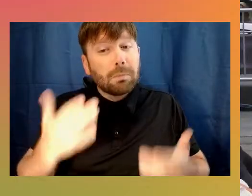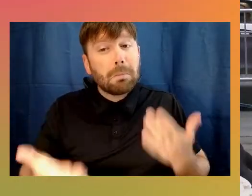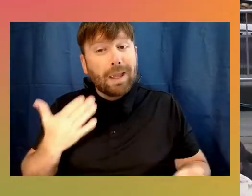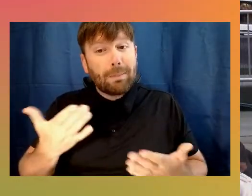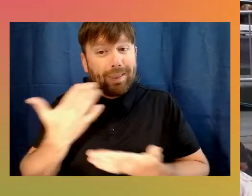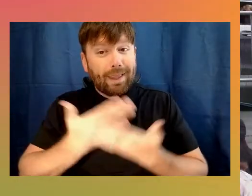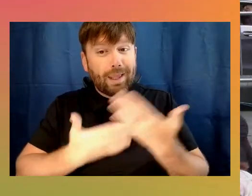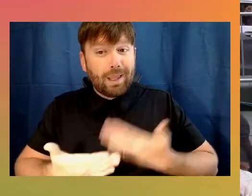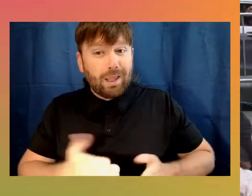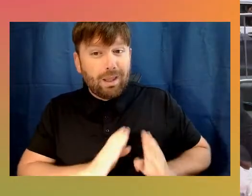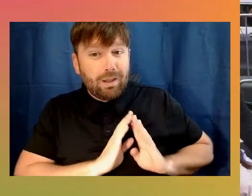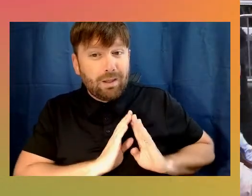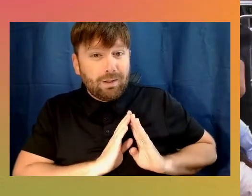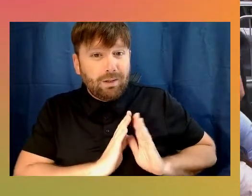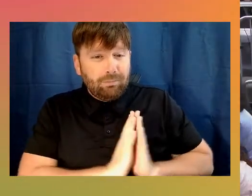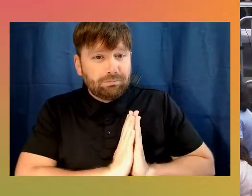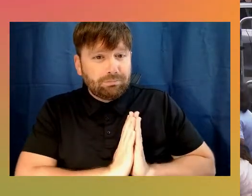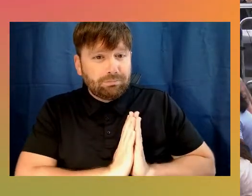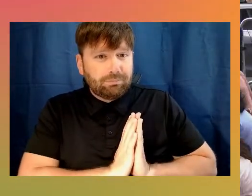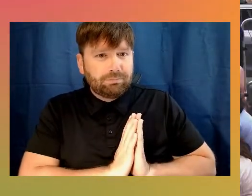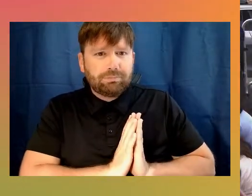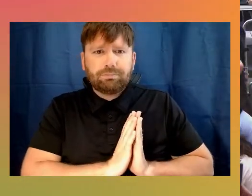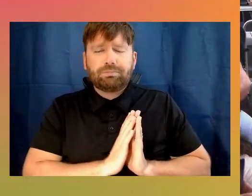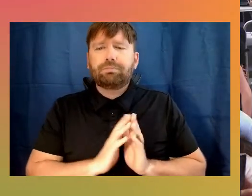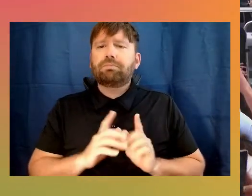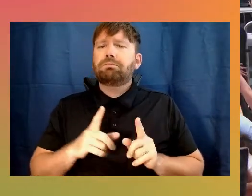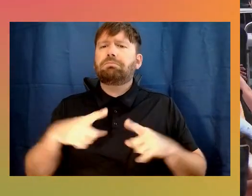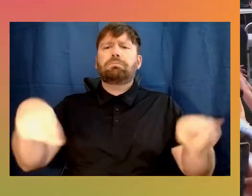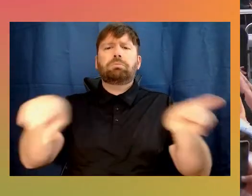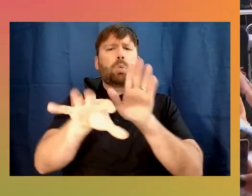GOOD. KEEP REACHING THE CROWN OF THE